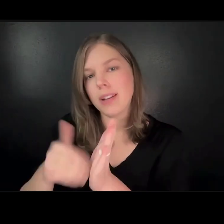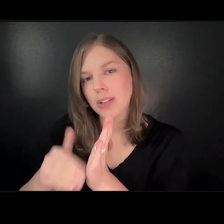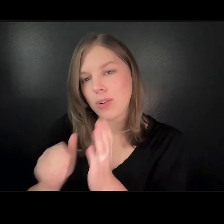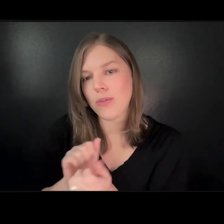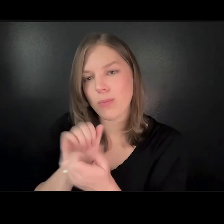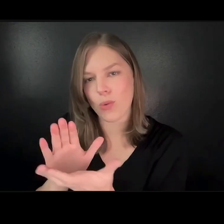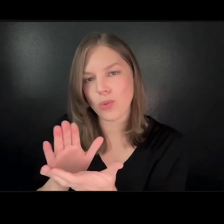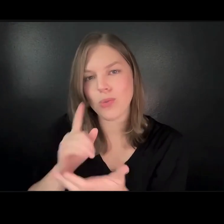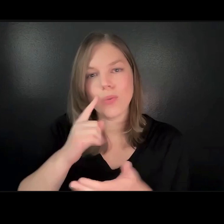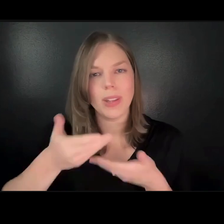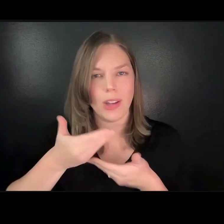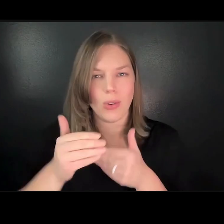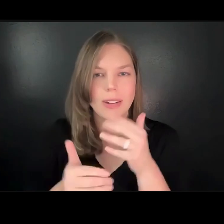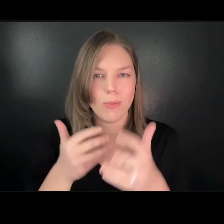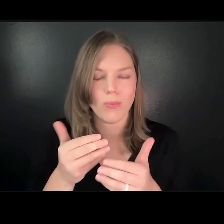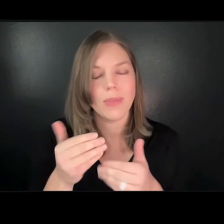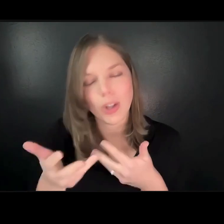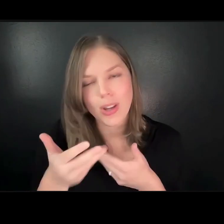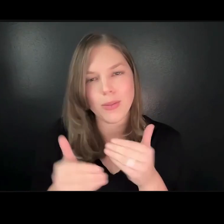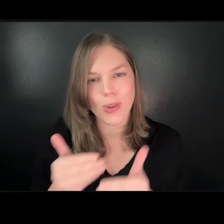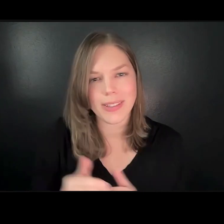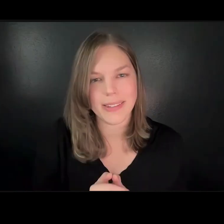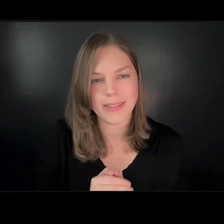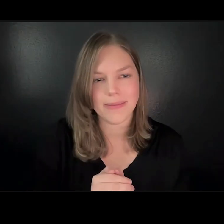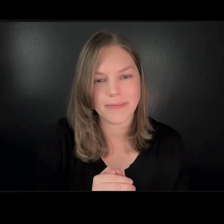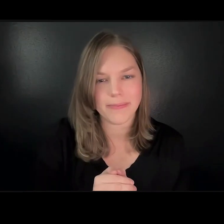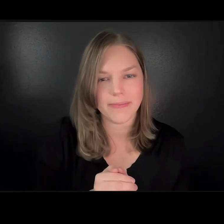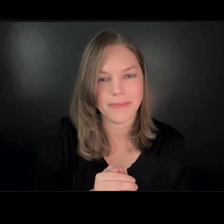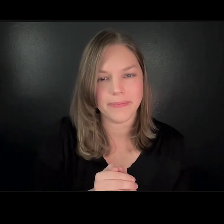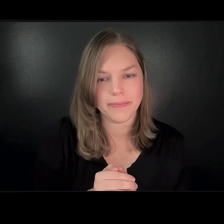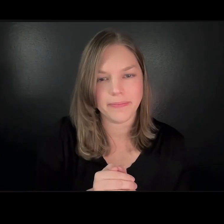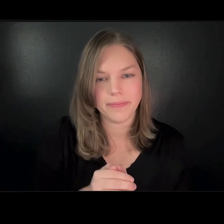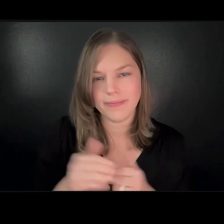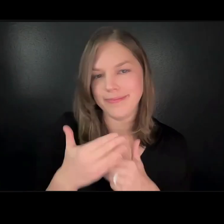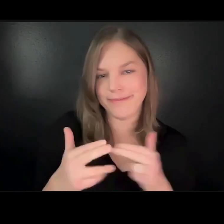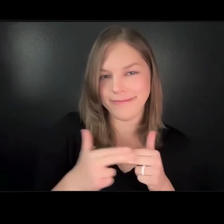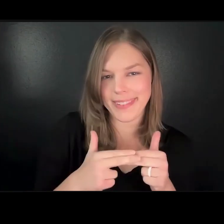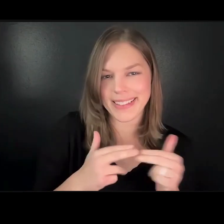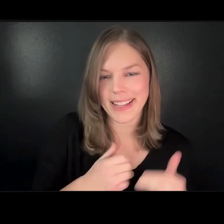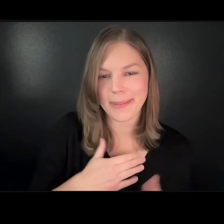and iterative approach to this interactive process. Let's move to the next slide.